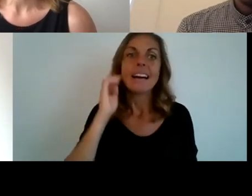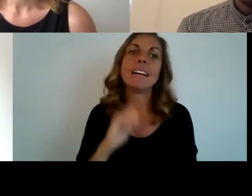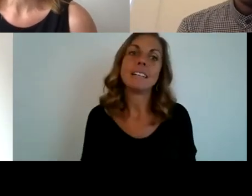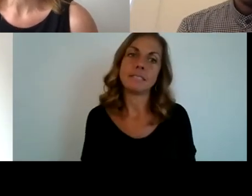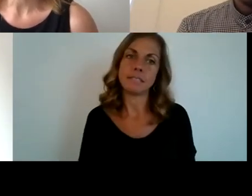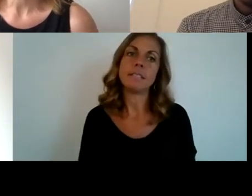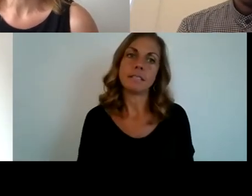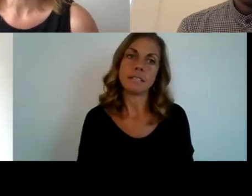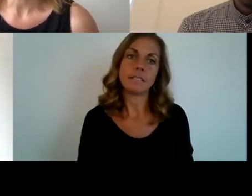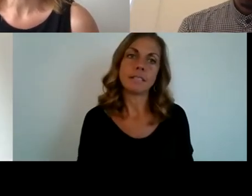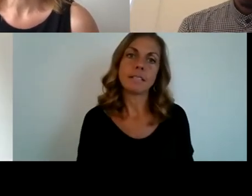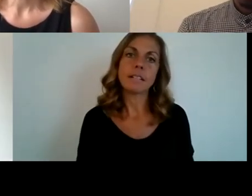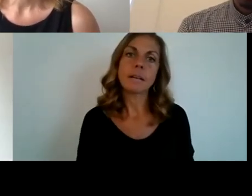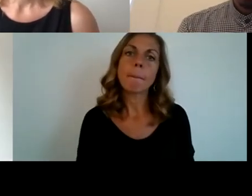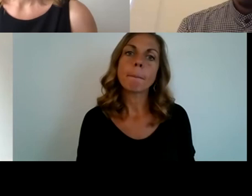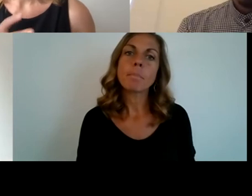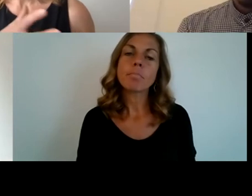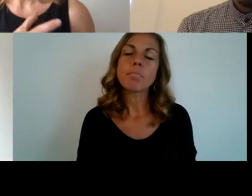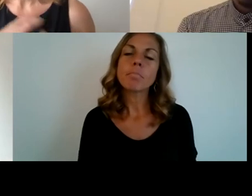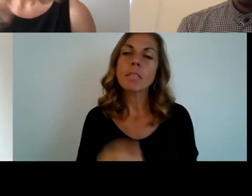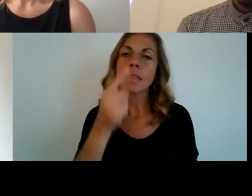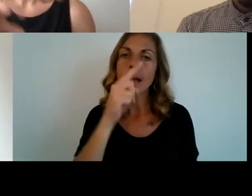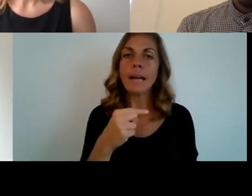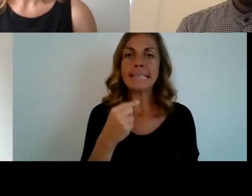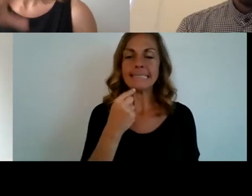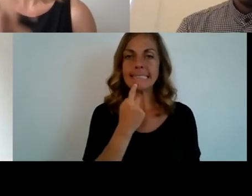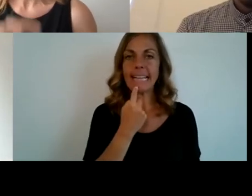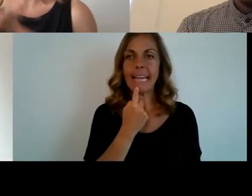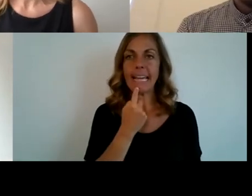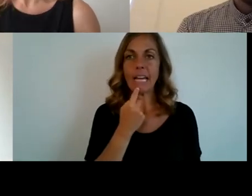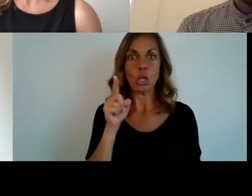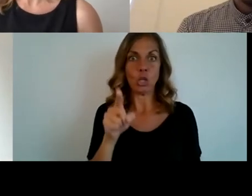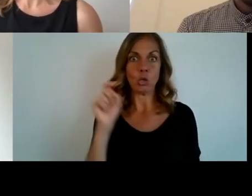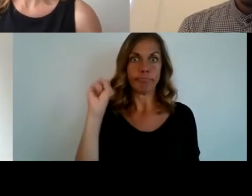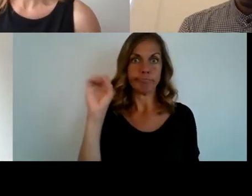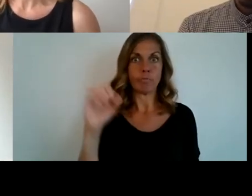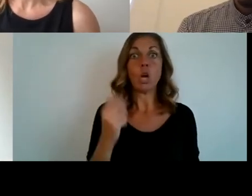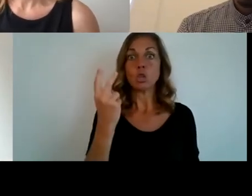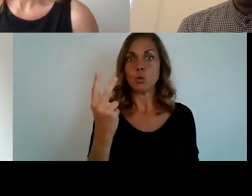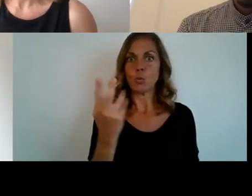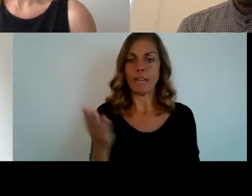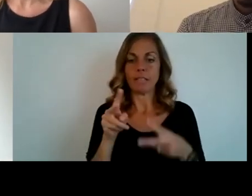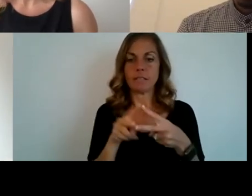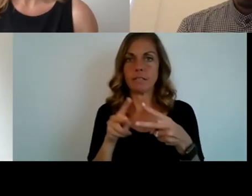two things that you think we will take from where we are now into the future, what is